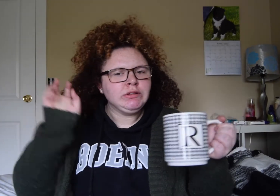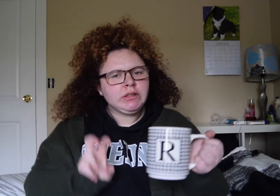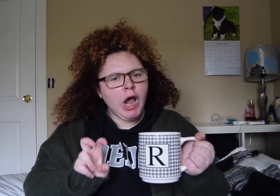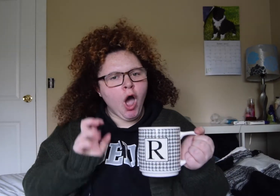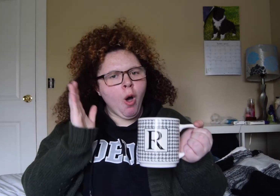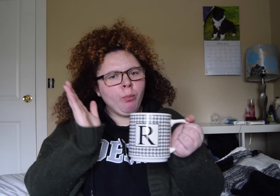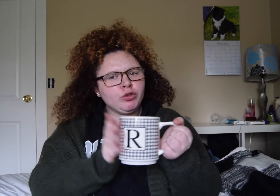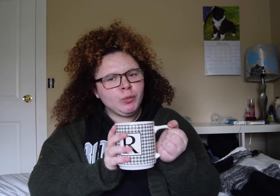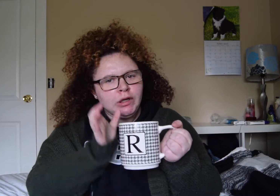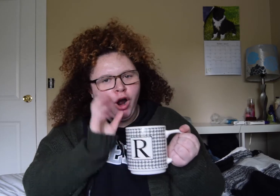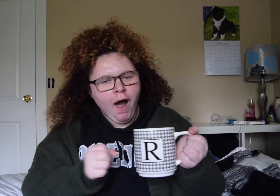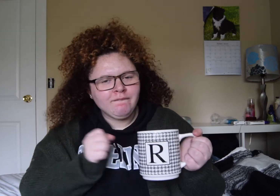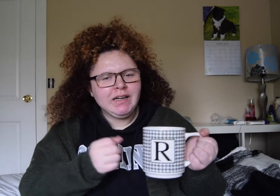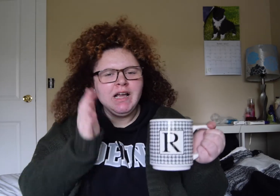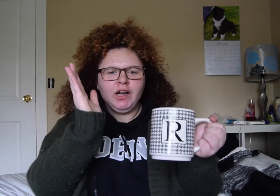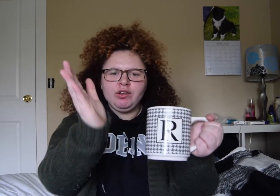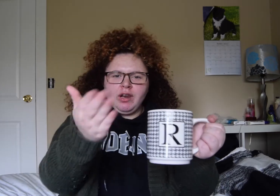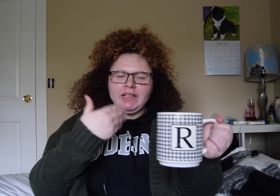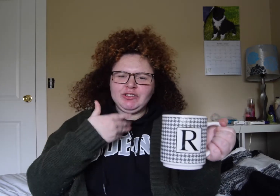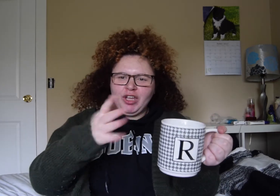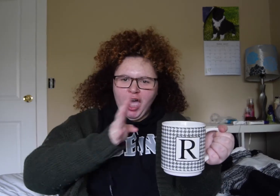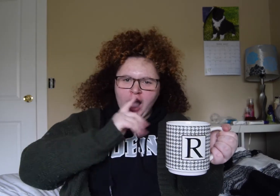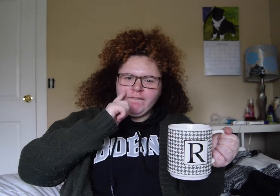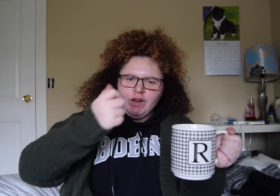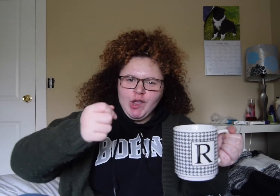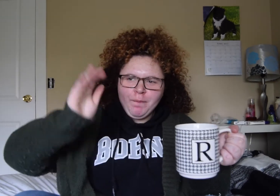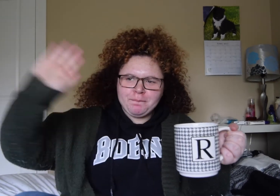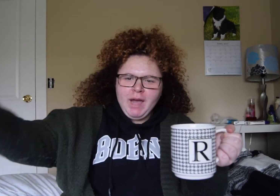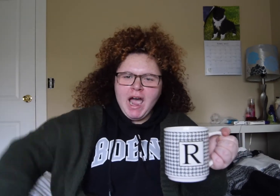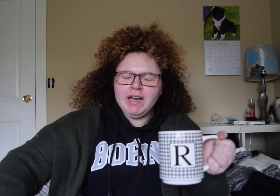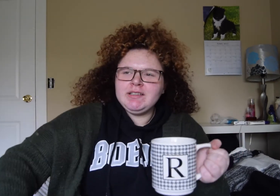Just sit down, drink coffee, and talk to you guys for a little bit